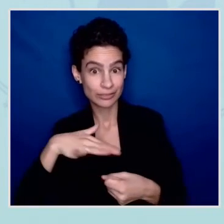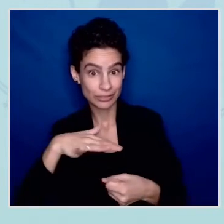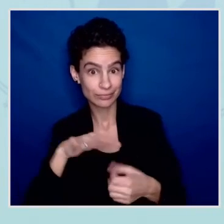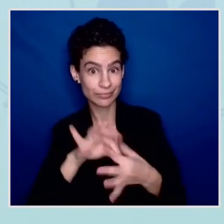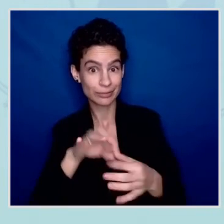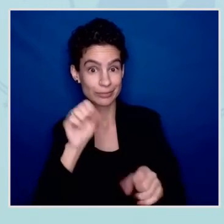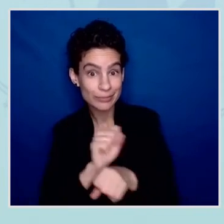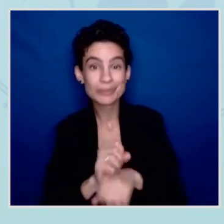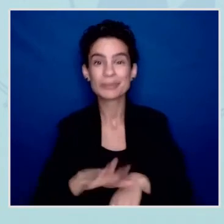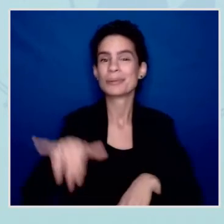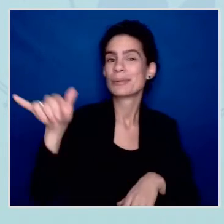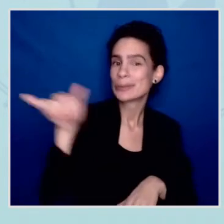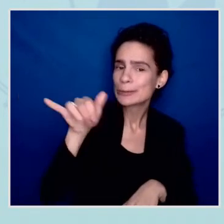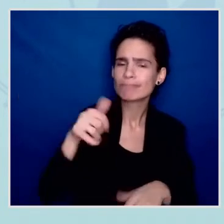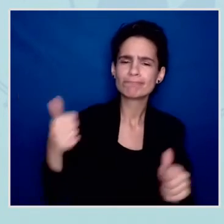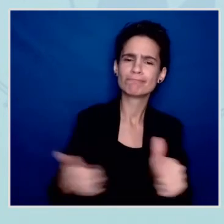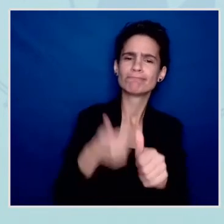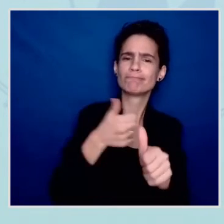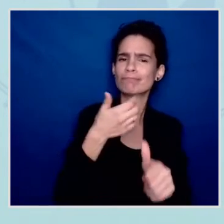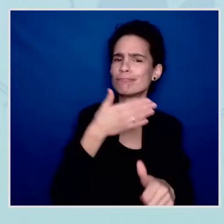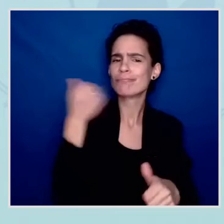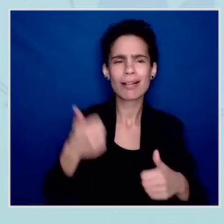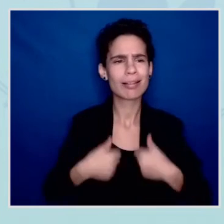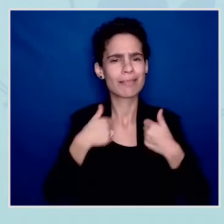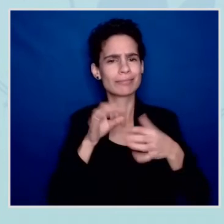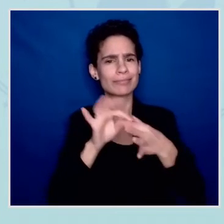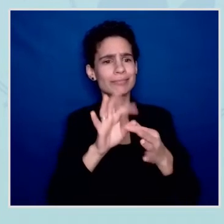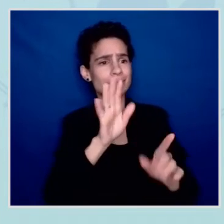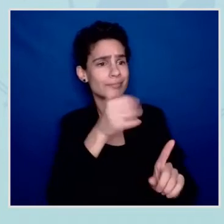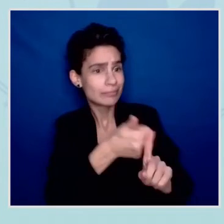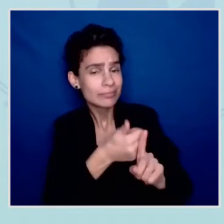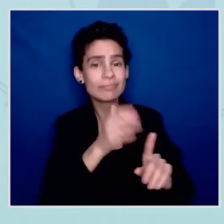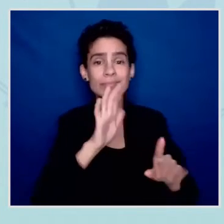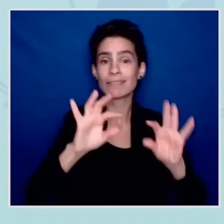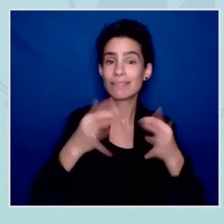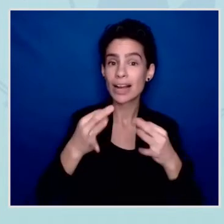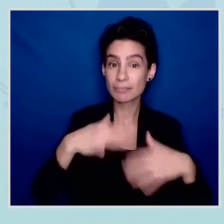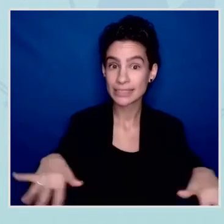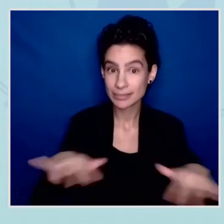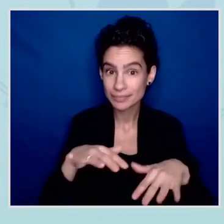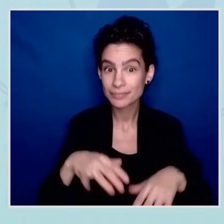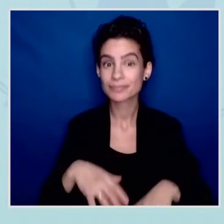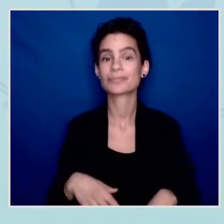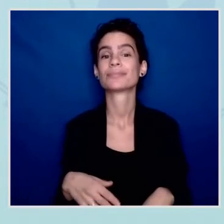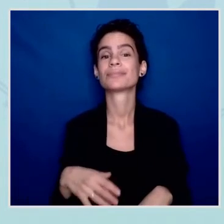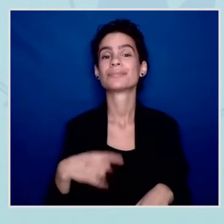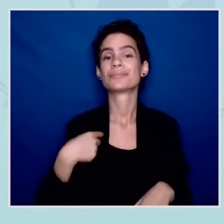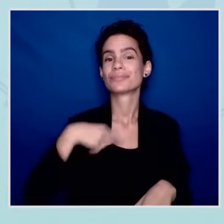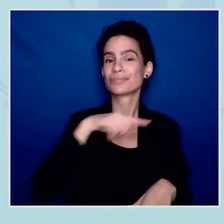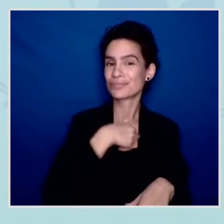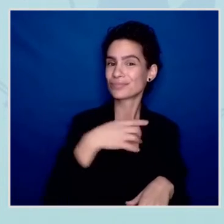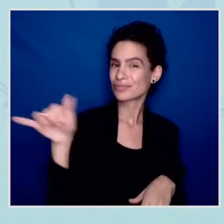HAS A RIGHT TO EARN A LIVING